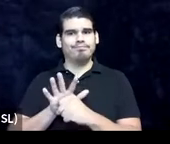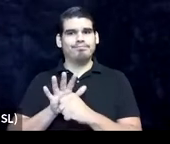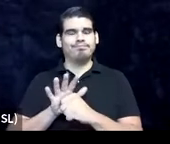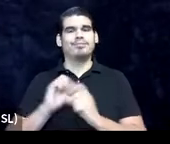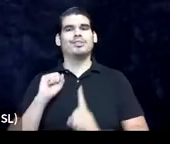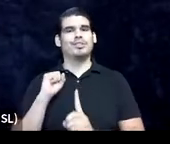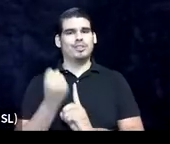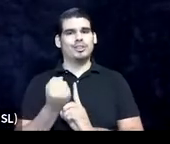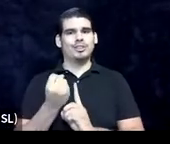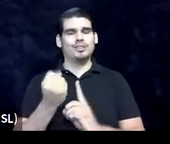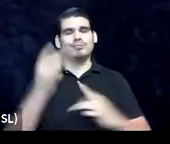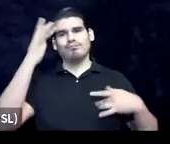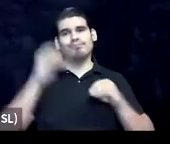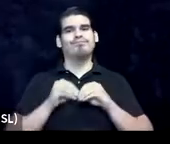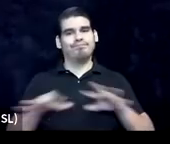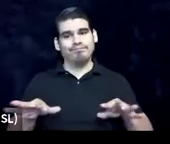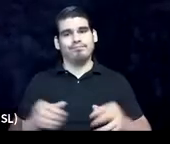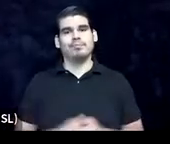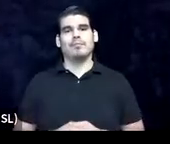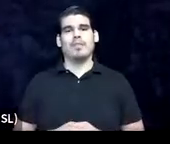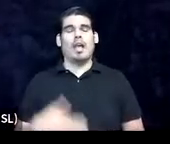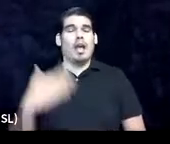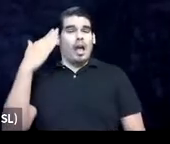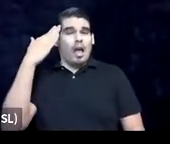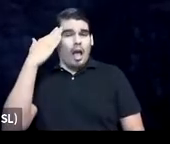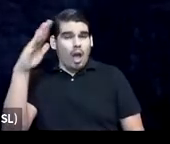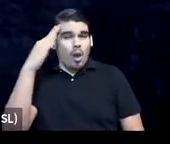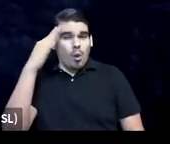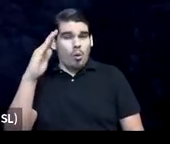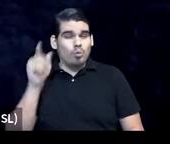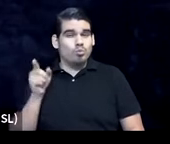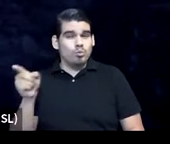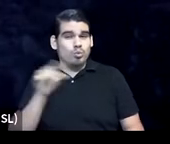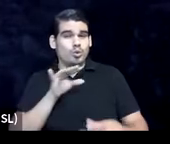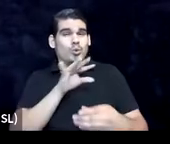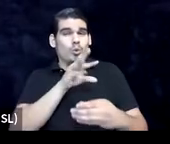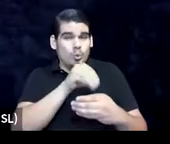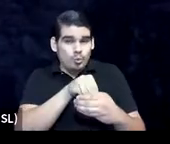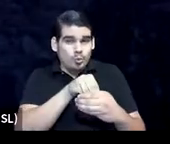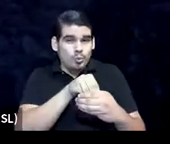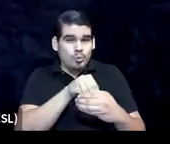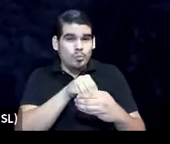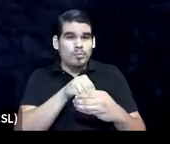a resolution that passed. And I think this might be mine actually that I submitted last year. But